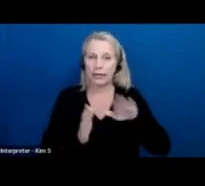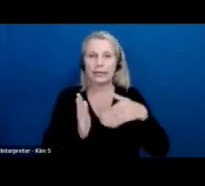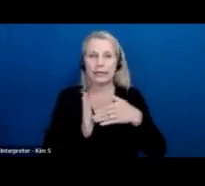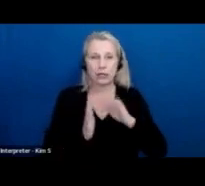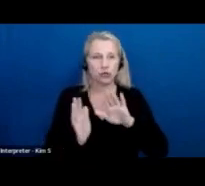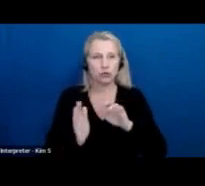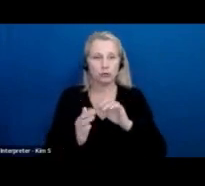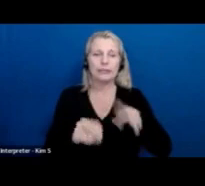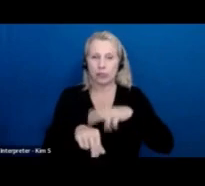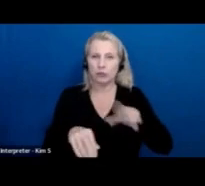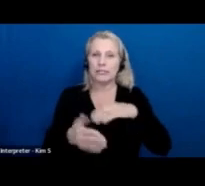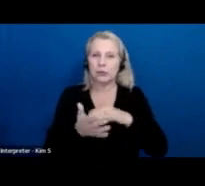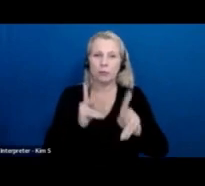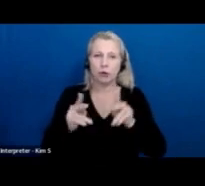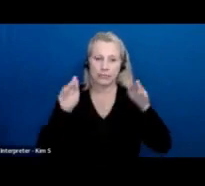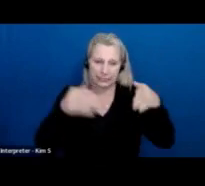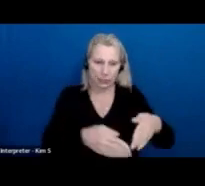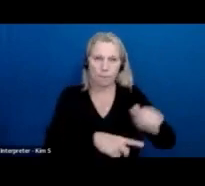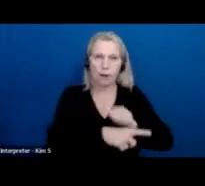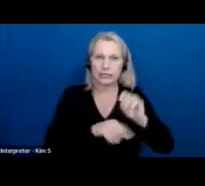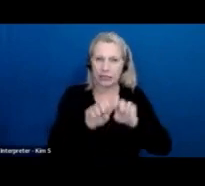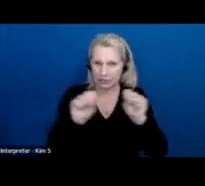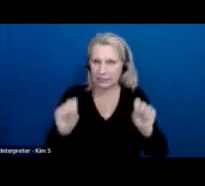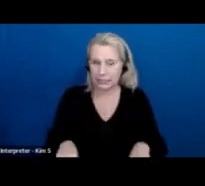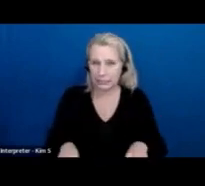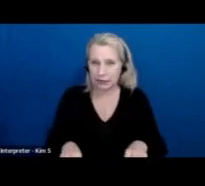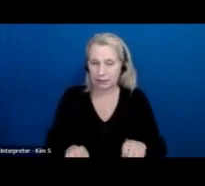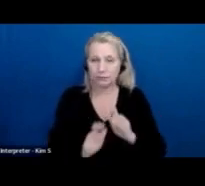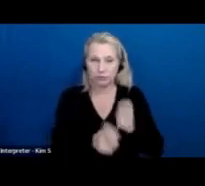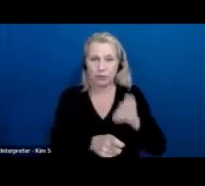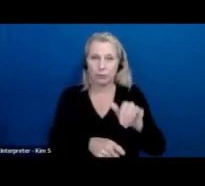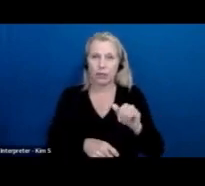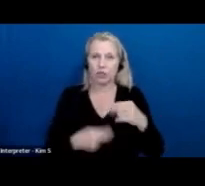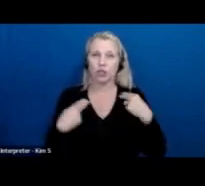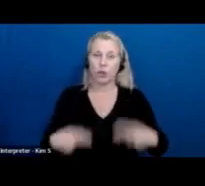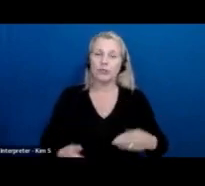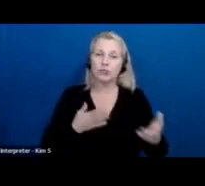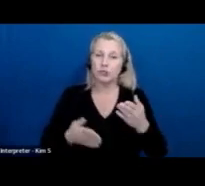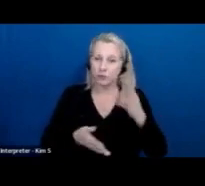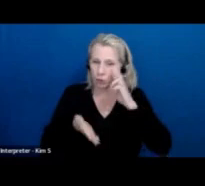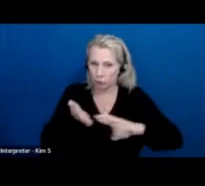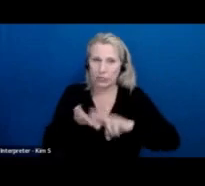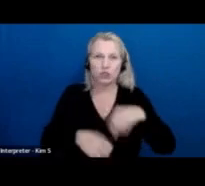Person-Centered Practices and Systems administered by the Human Services Research Institute. And we're pleased to